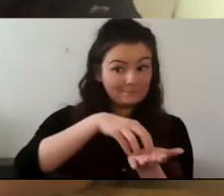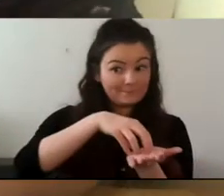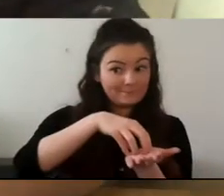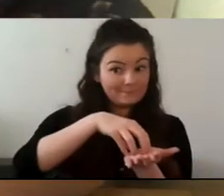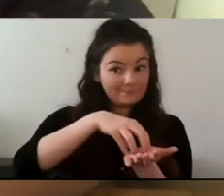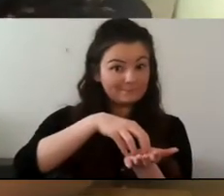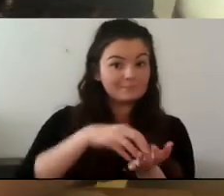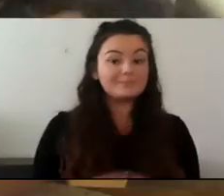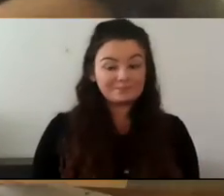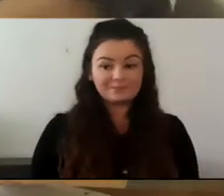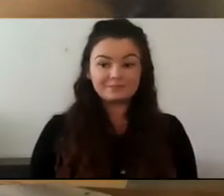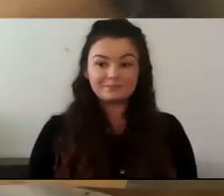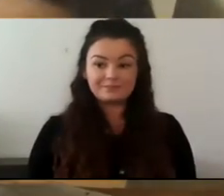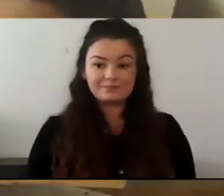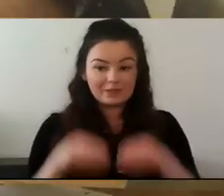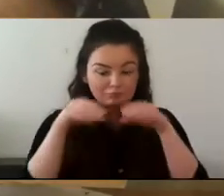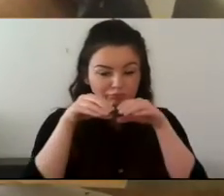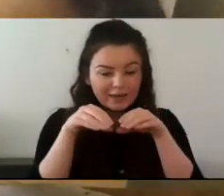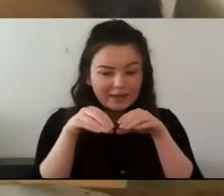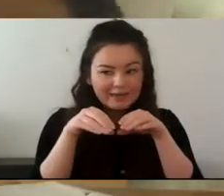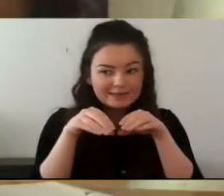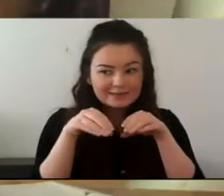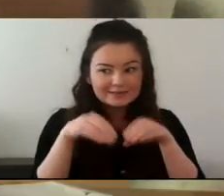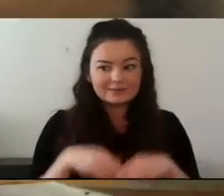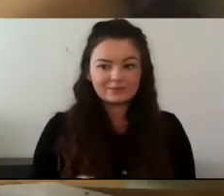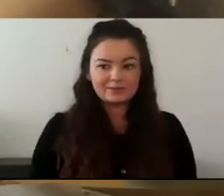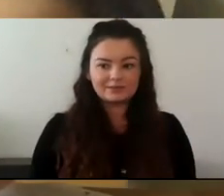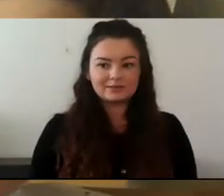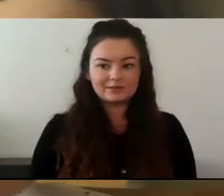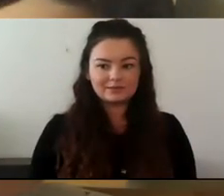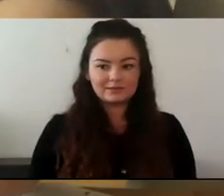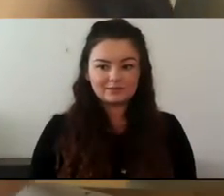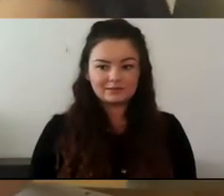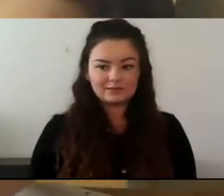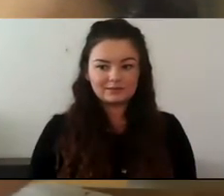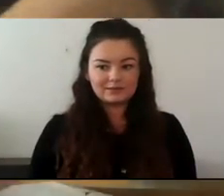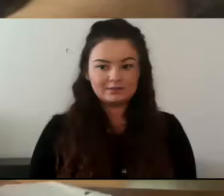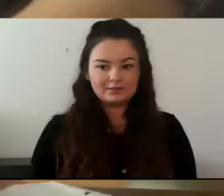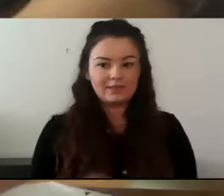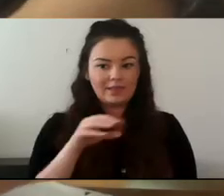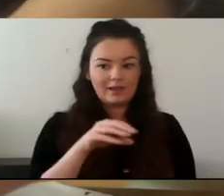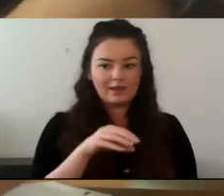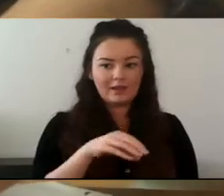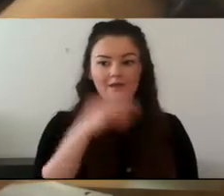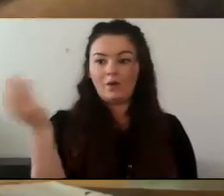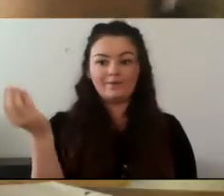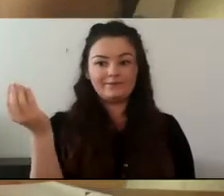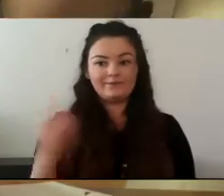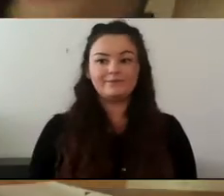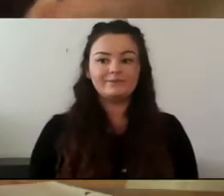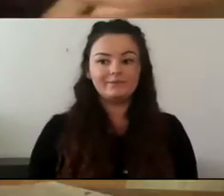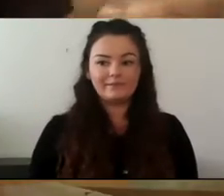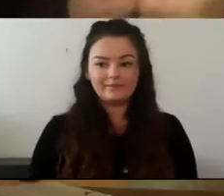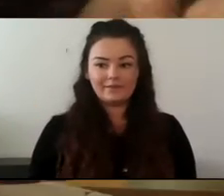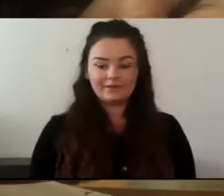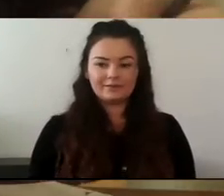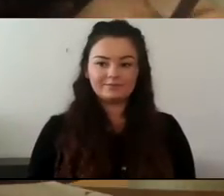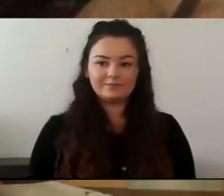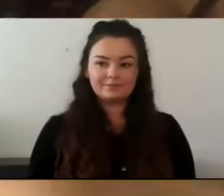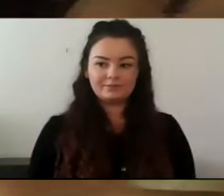put that down give it a press, press, press press and gently lift and I think I'm going